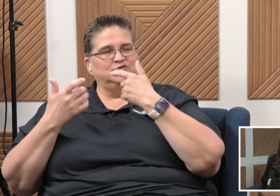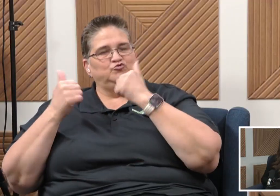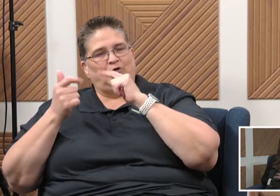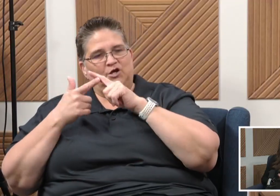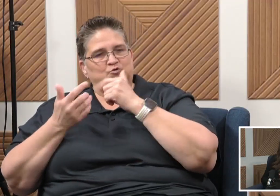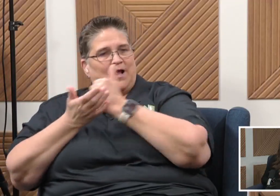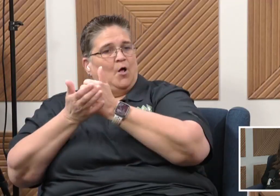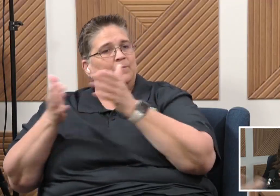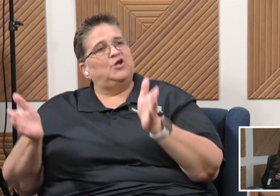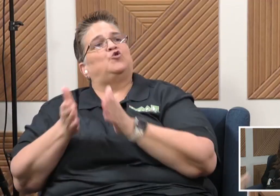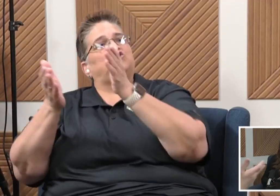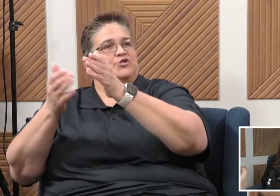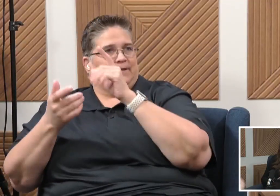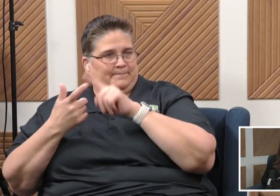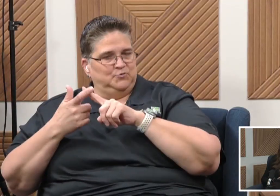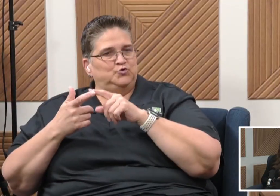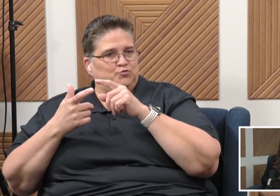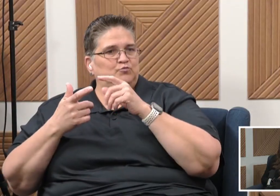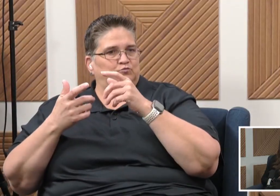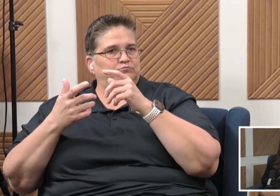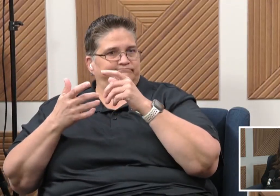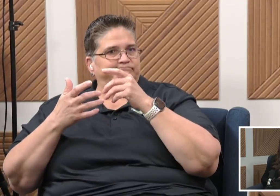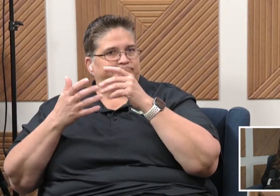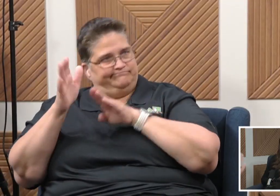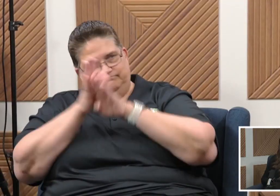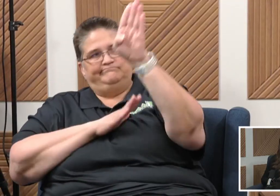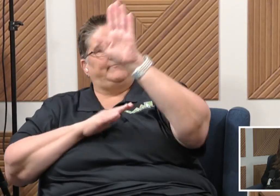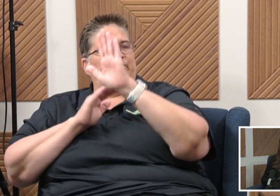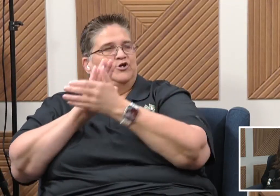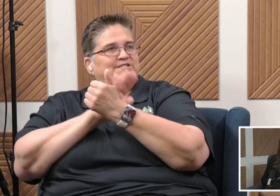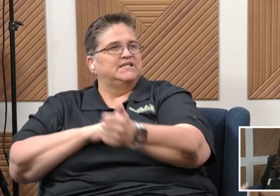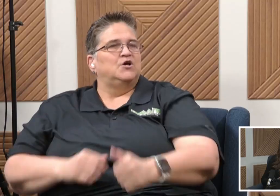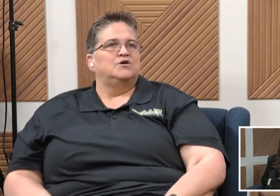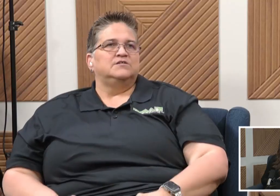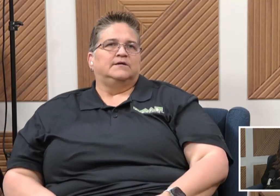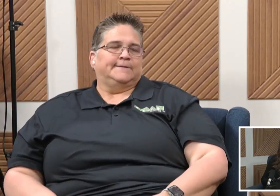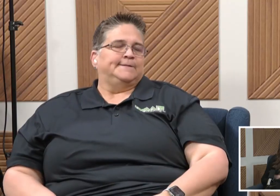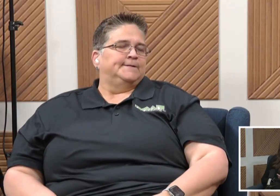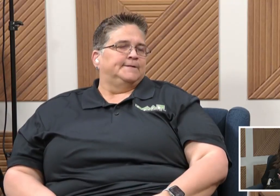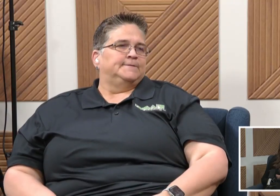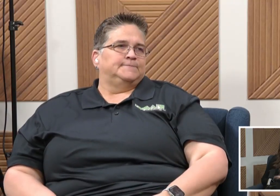It's called an interpreting program there to encourage students to develop their skills.